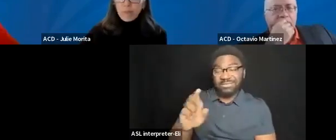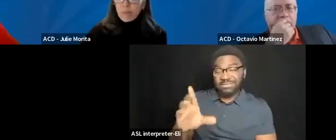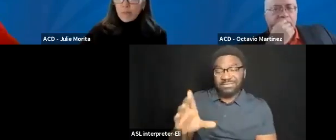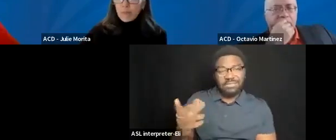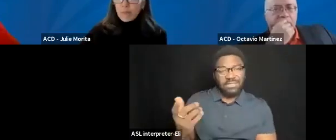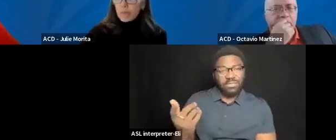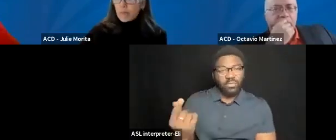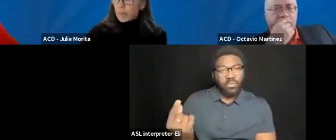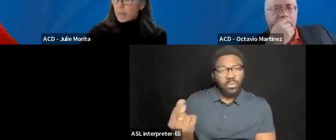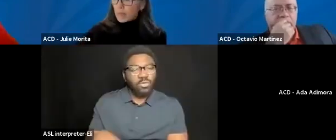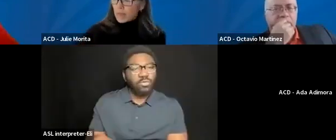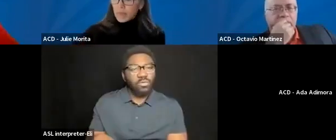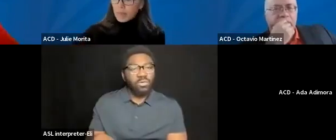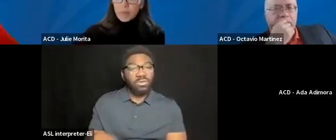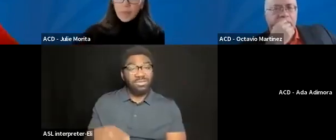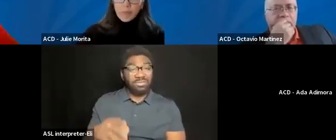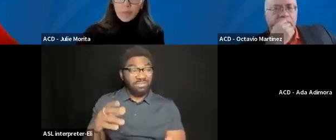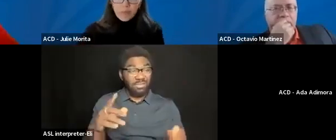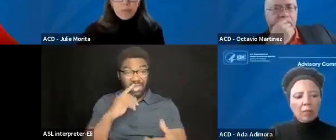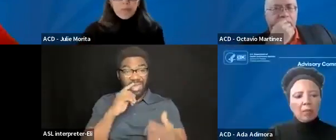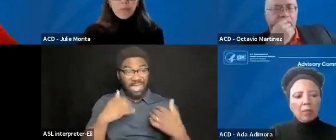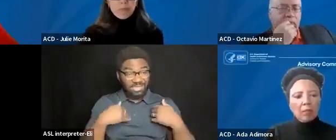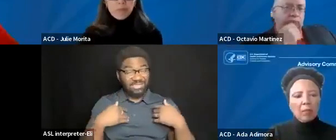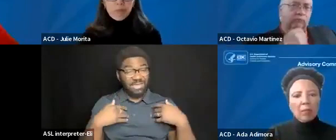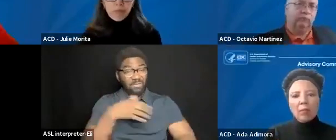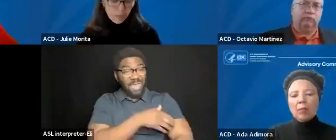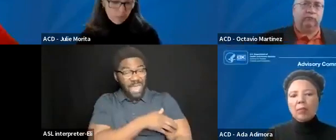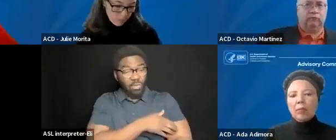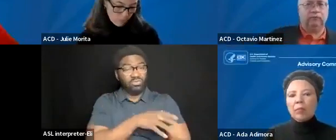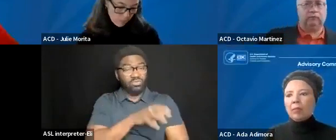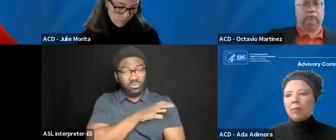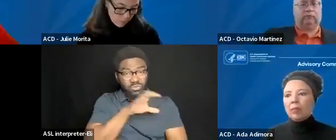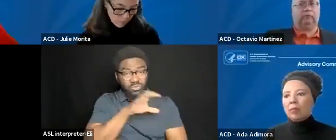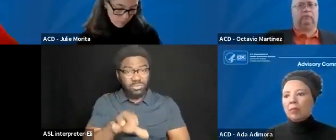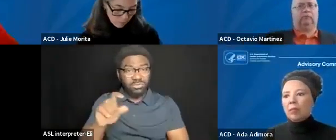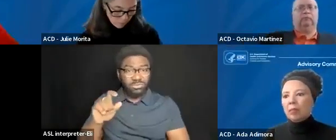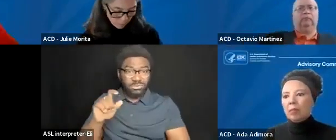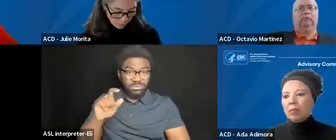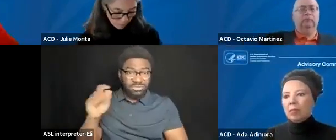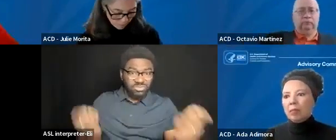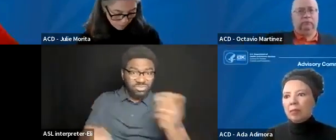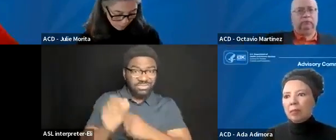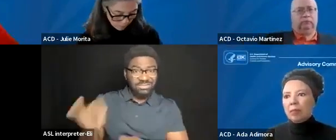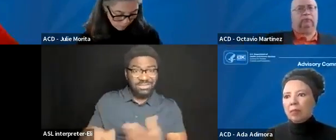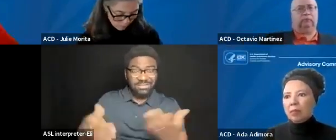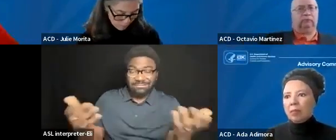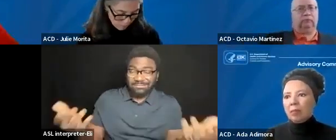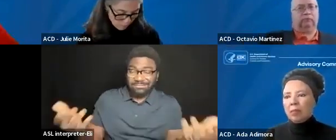that you may have to actually do those things. And I know that you've had conversations on the Hill in recent months and, you know, elsewhere, you know,